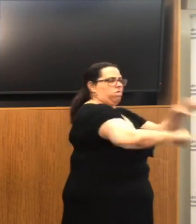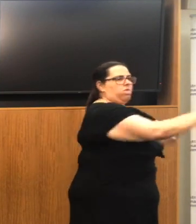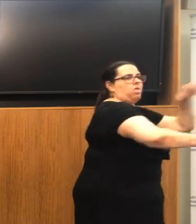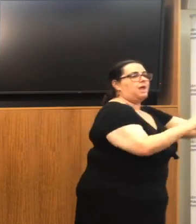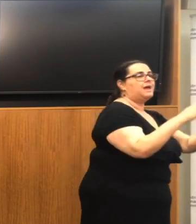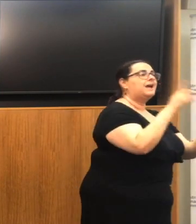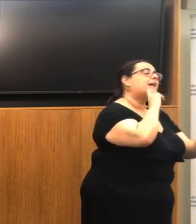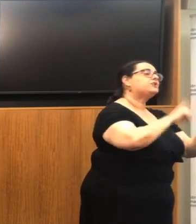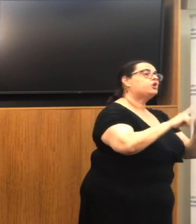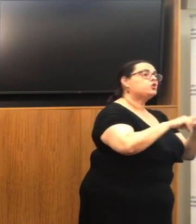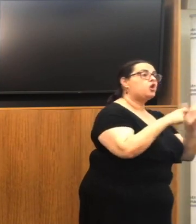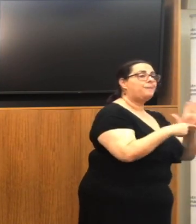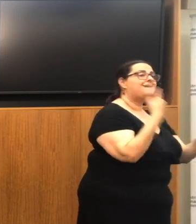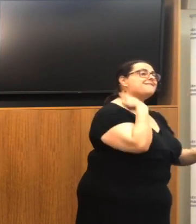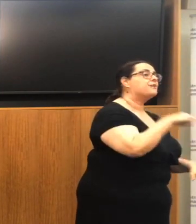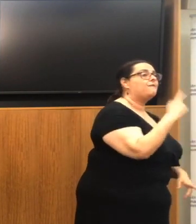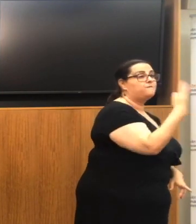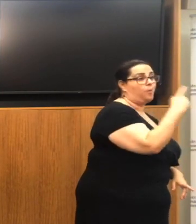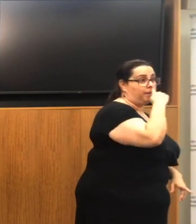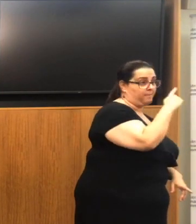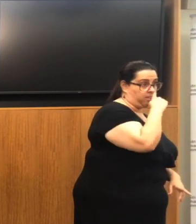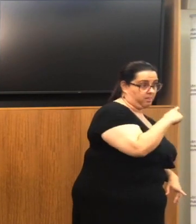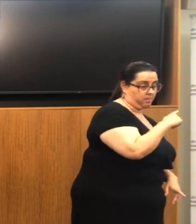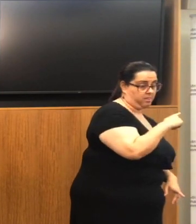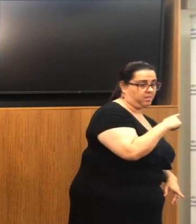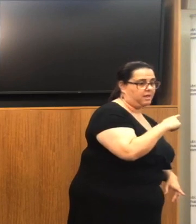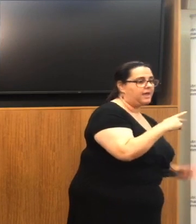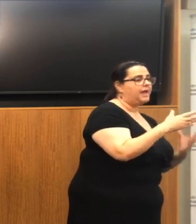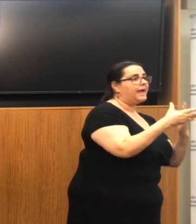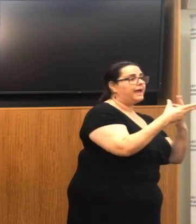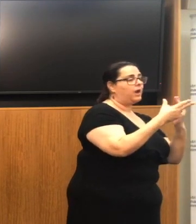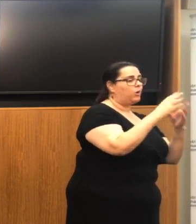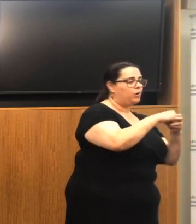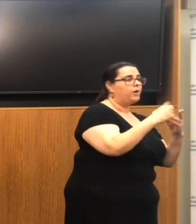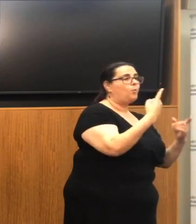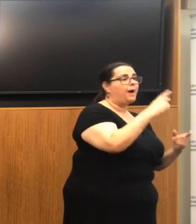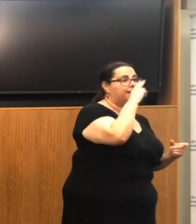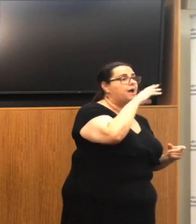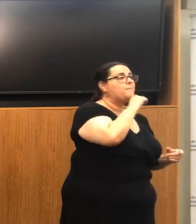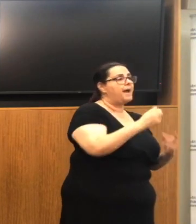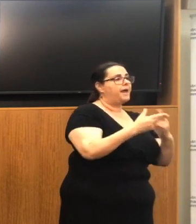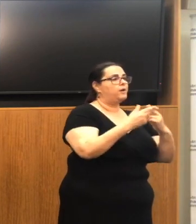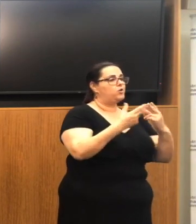and killed four civilians including one young man with a physical disability, he used a wheelchair.